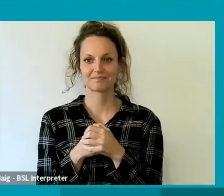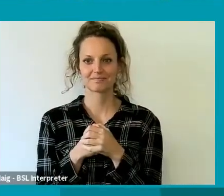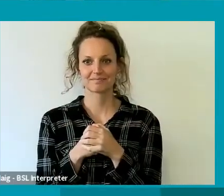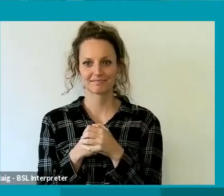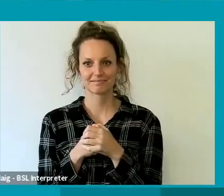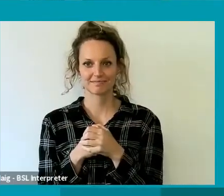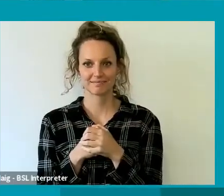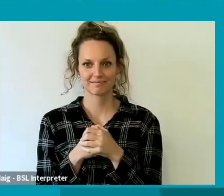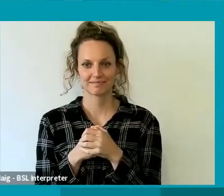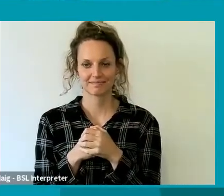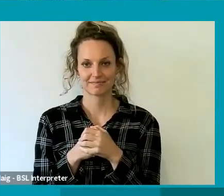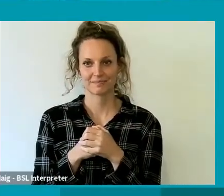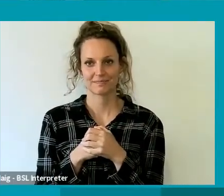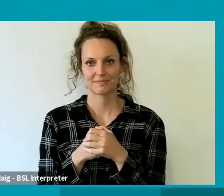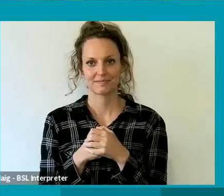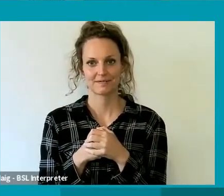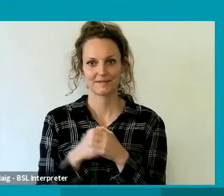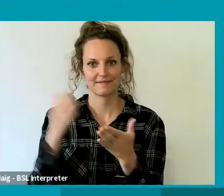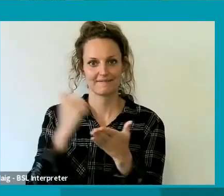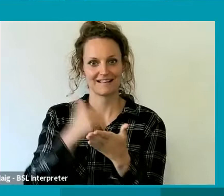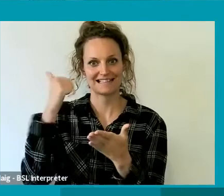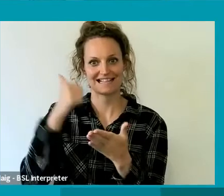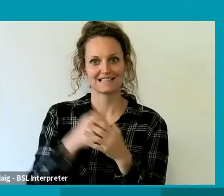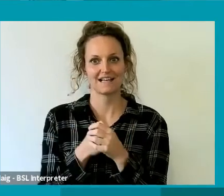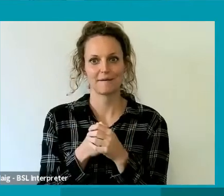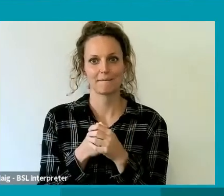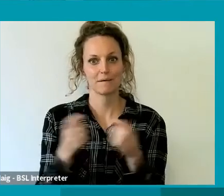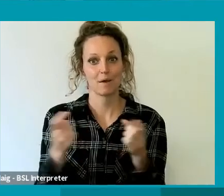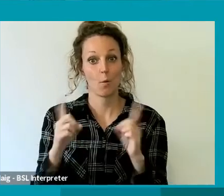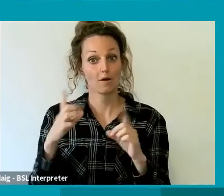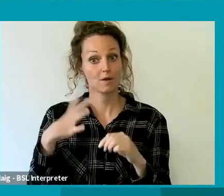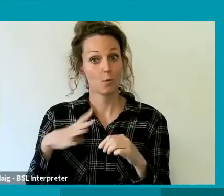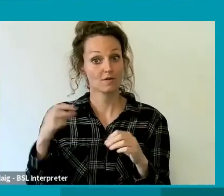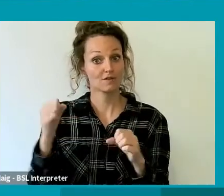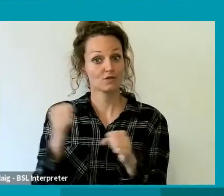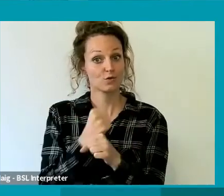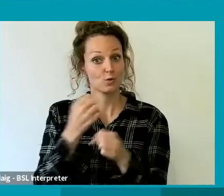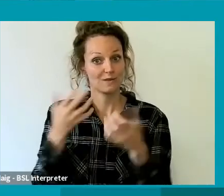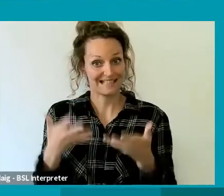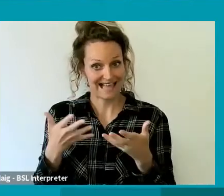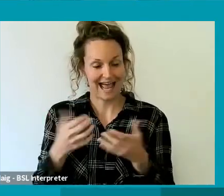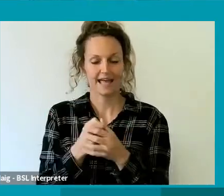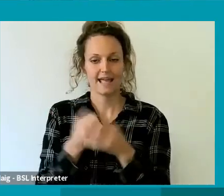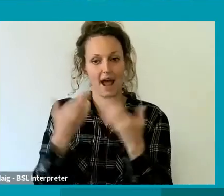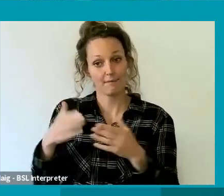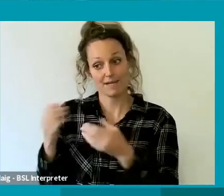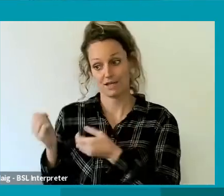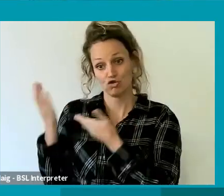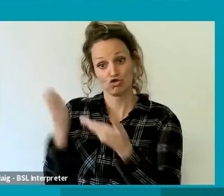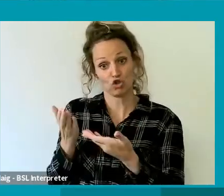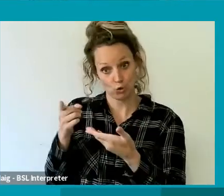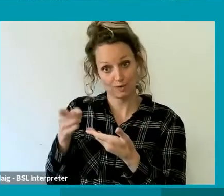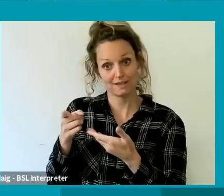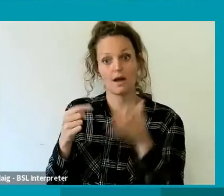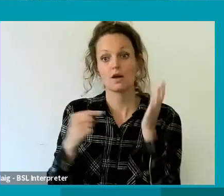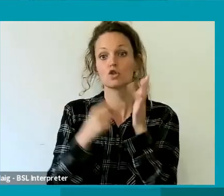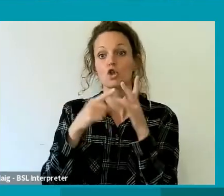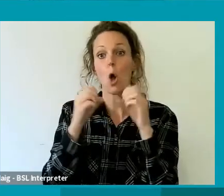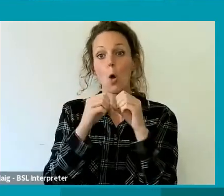So what I wanted to do is obviously I've just introduced you to Toby, Toby is our, you know, executive producer,